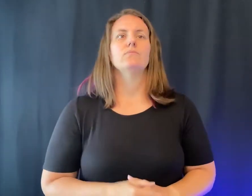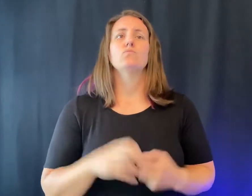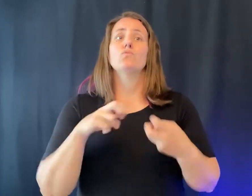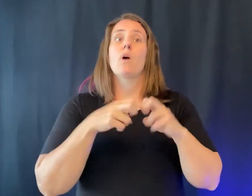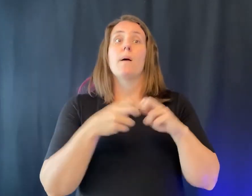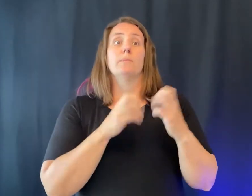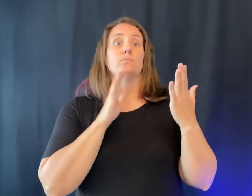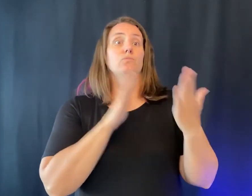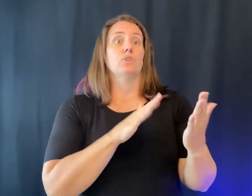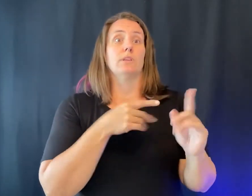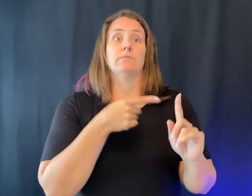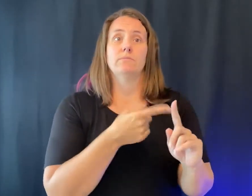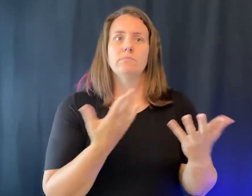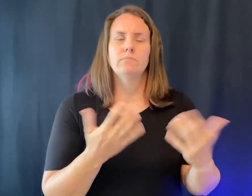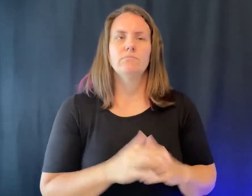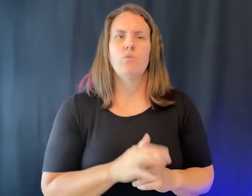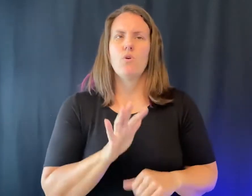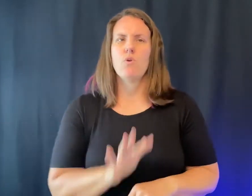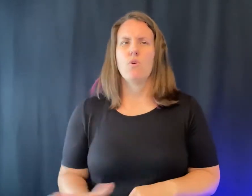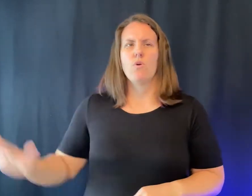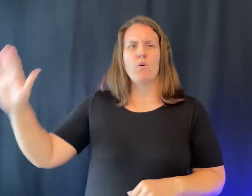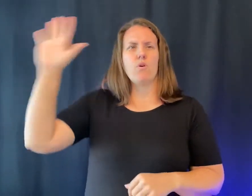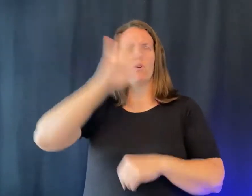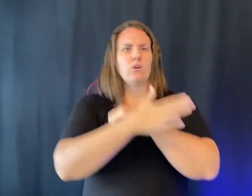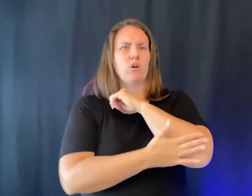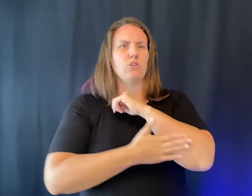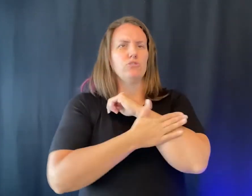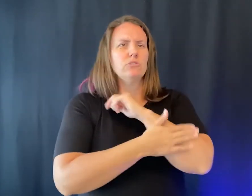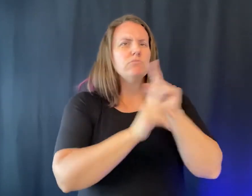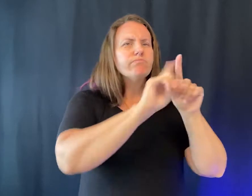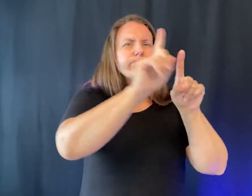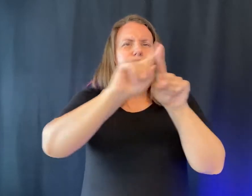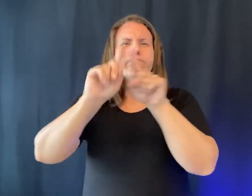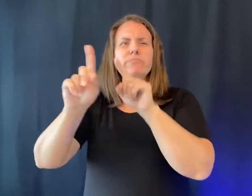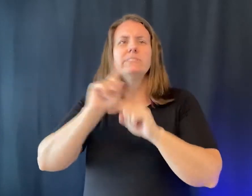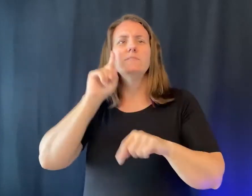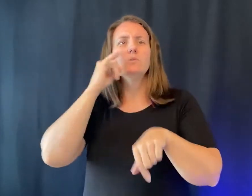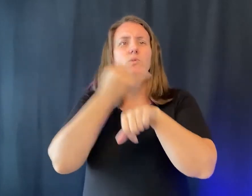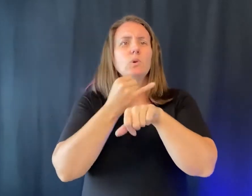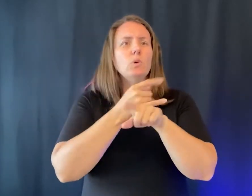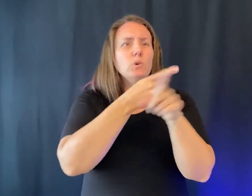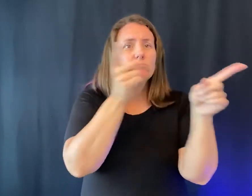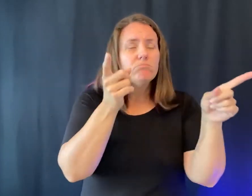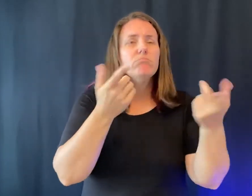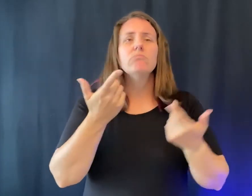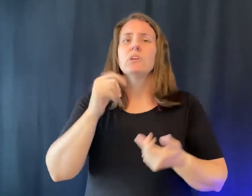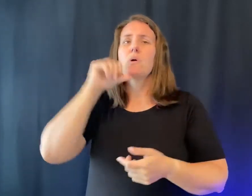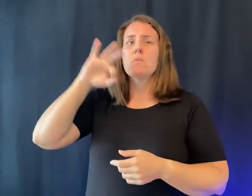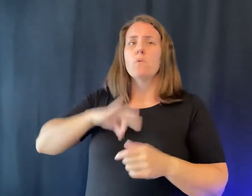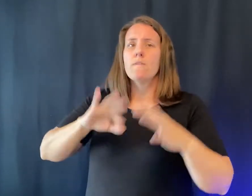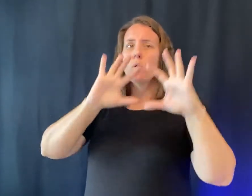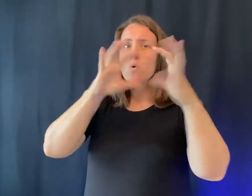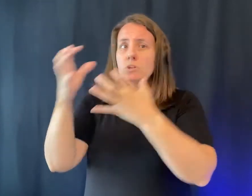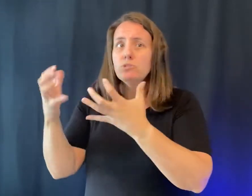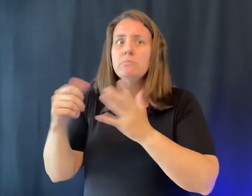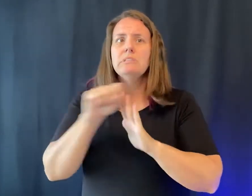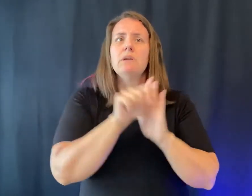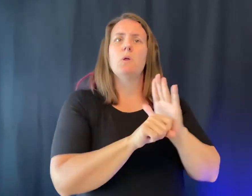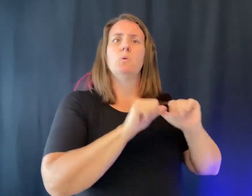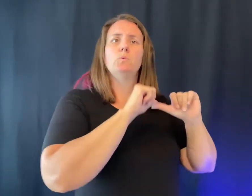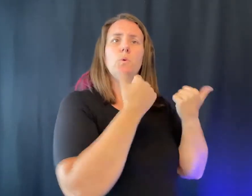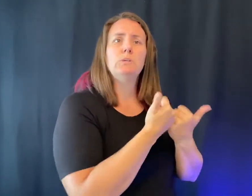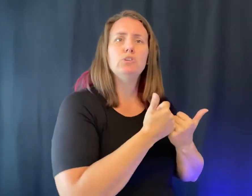The problem is that throughout the country from deaf schools, to nonprofits to state associations and